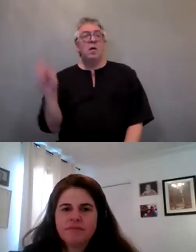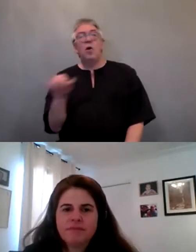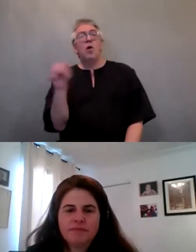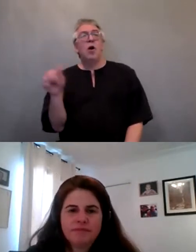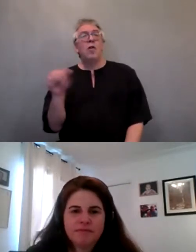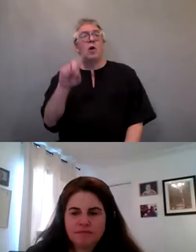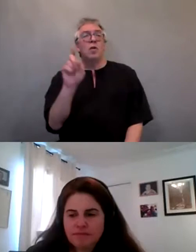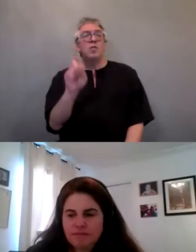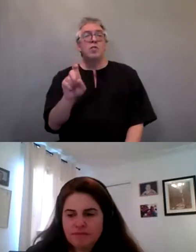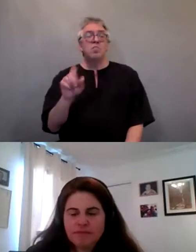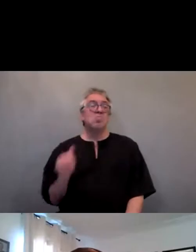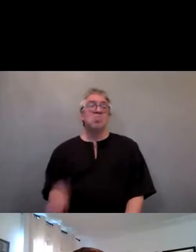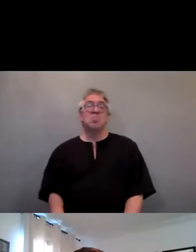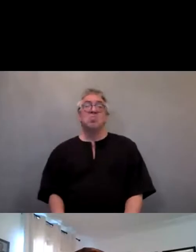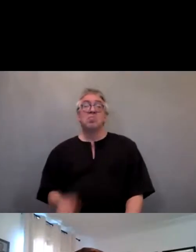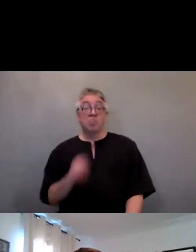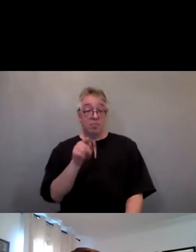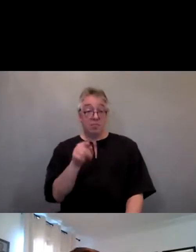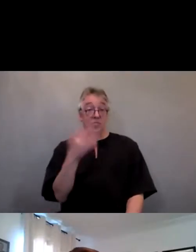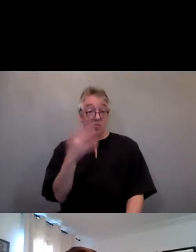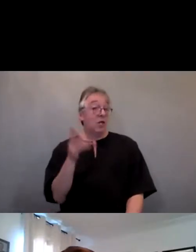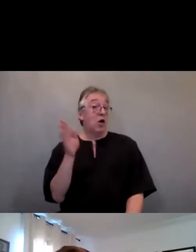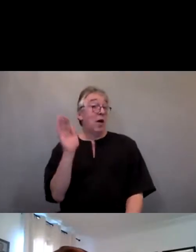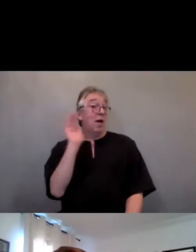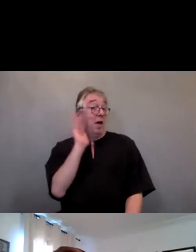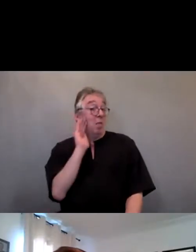Someone asked Lise,